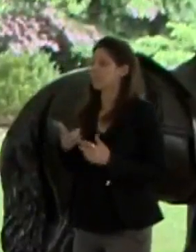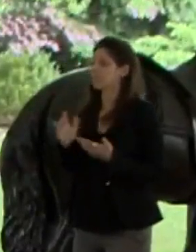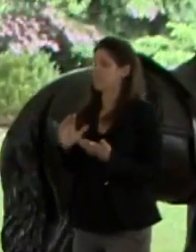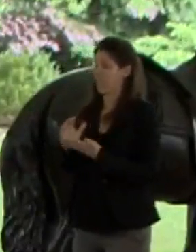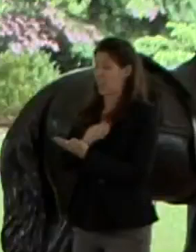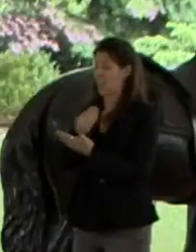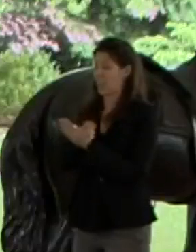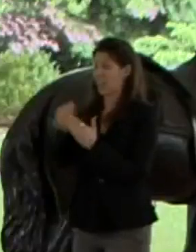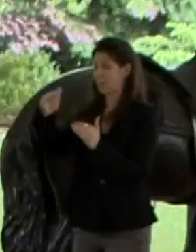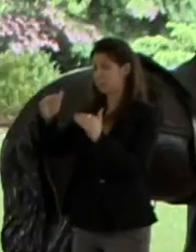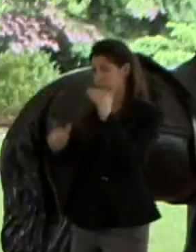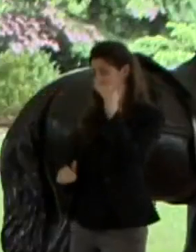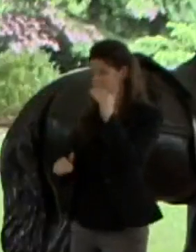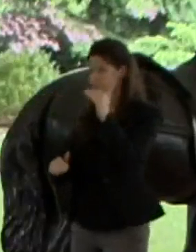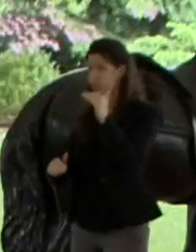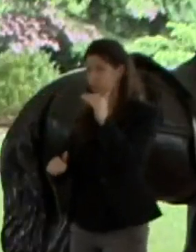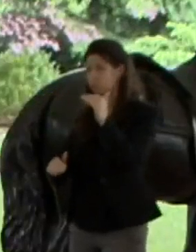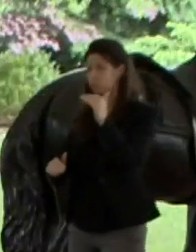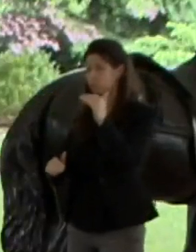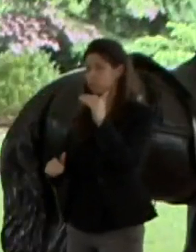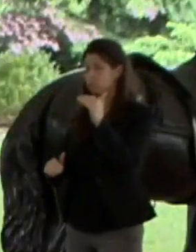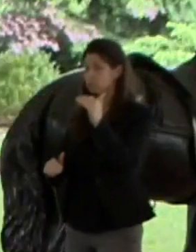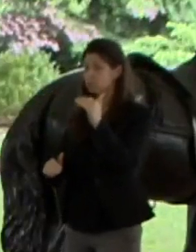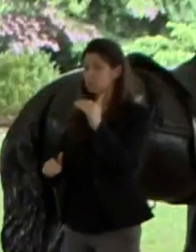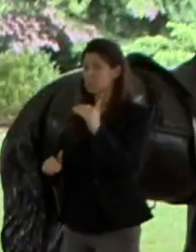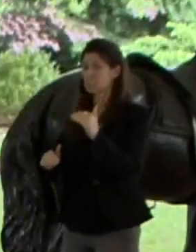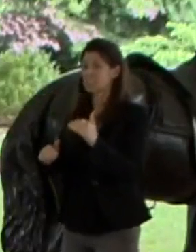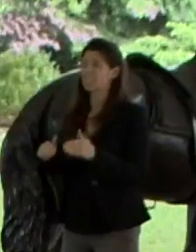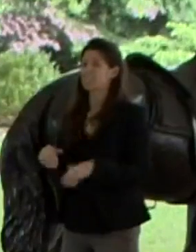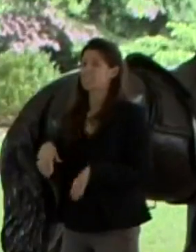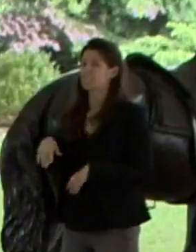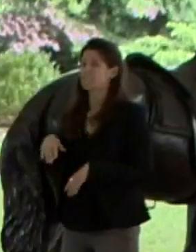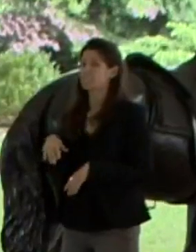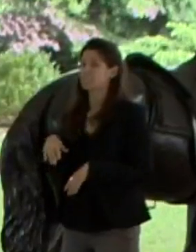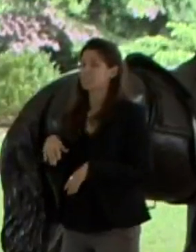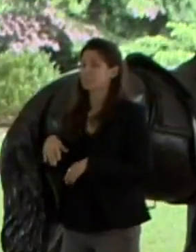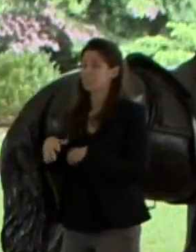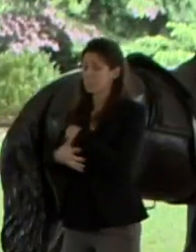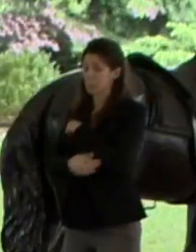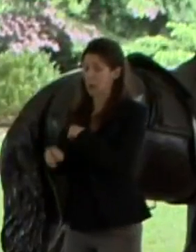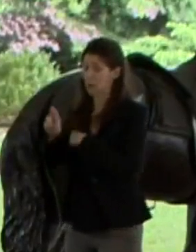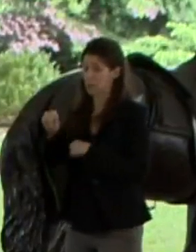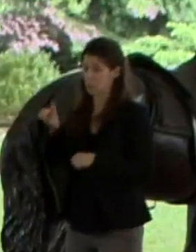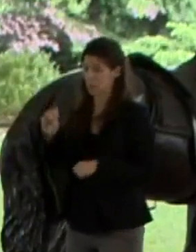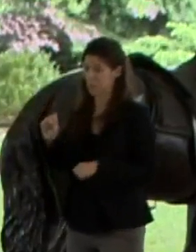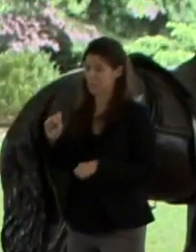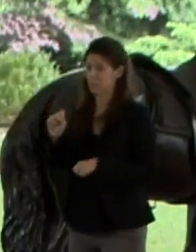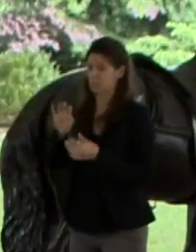THAT'S THE QUESTION.